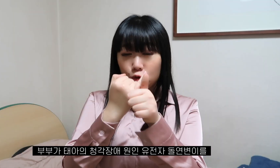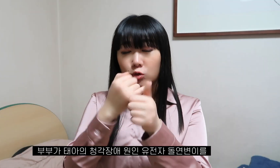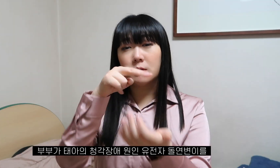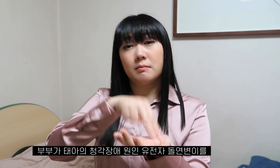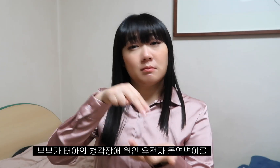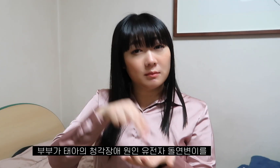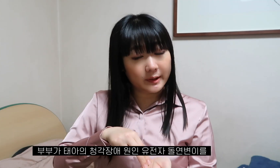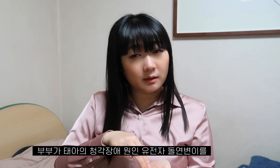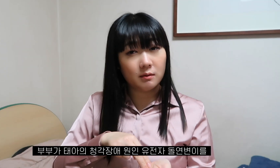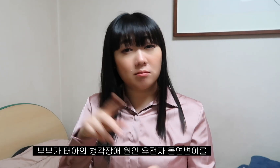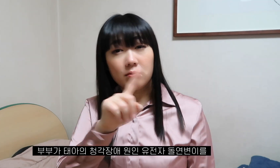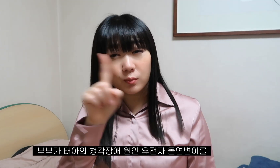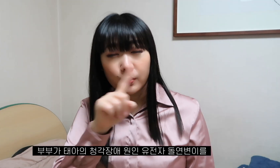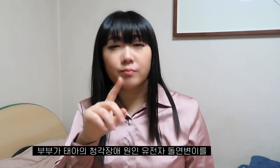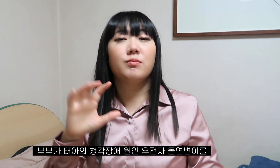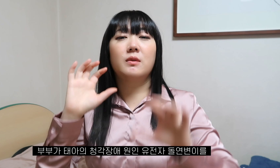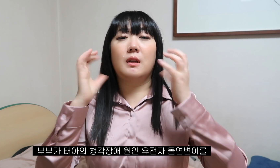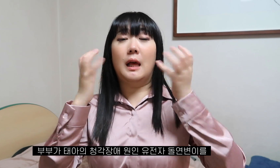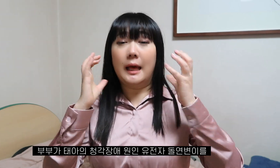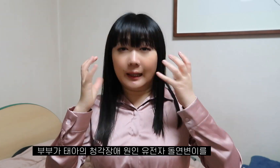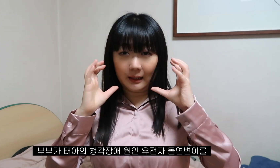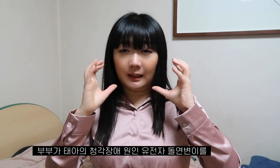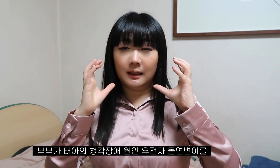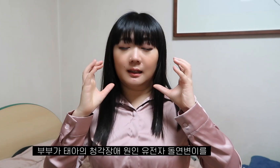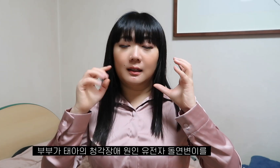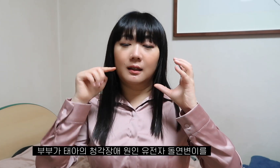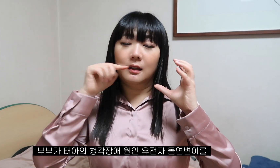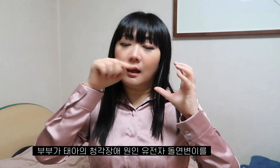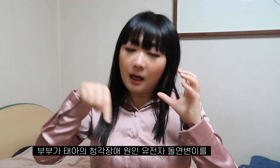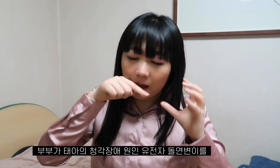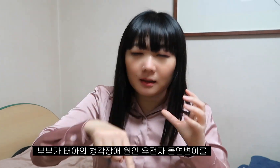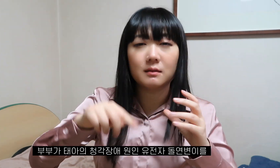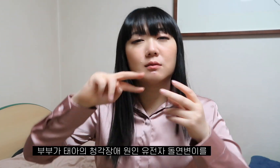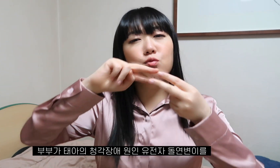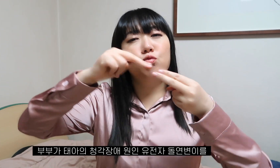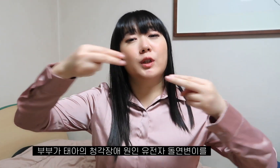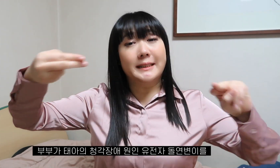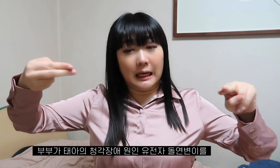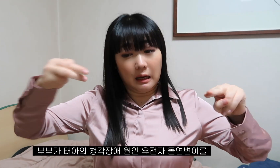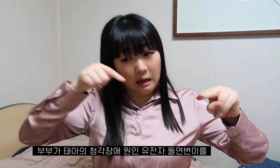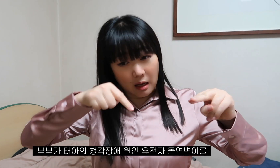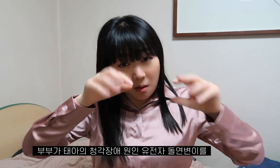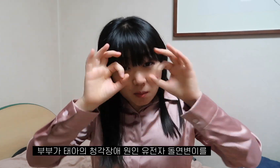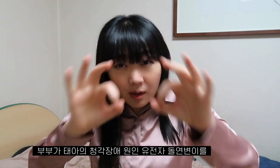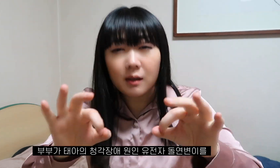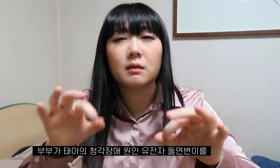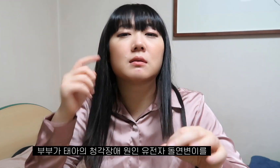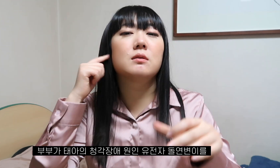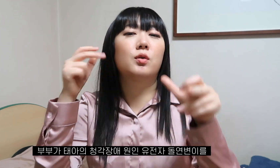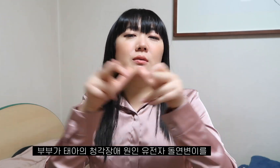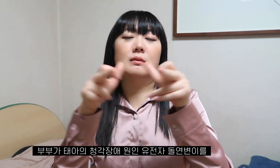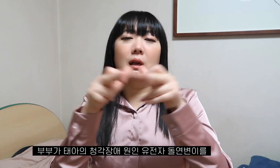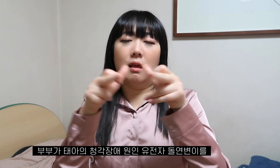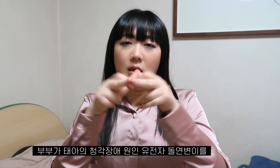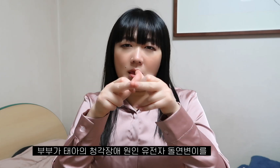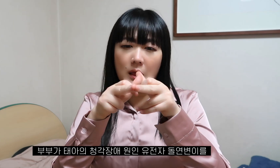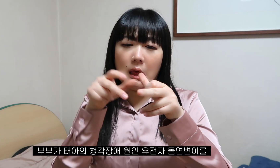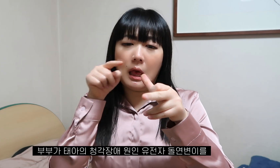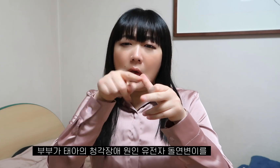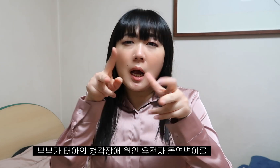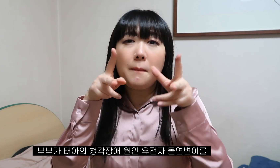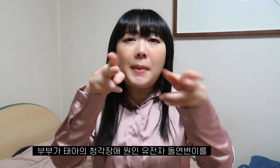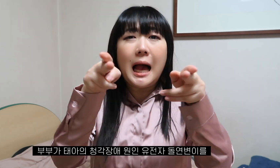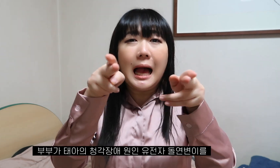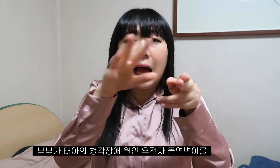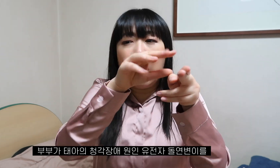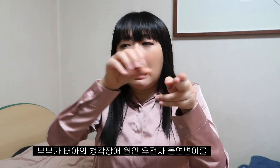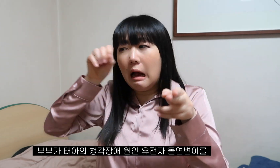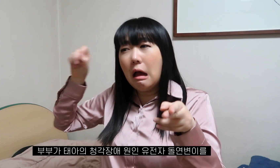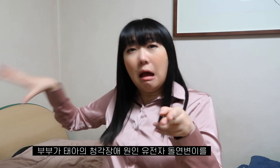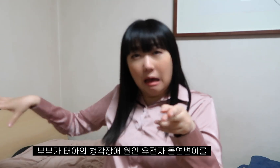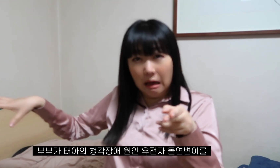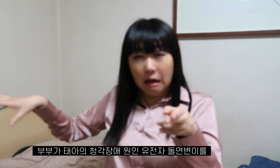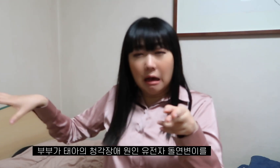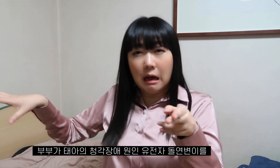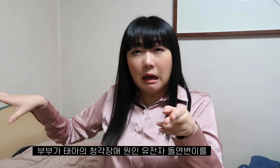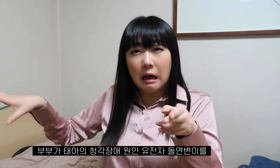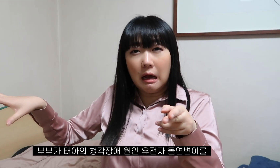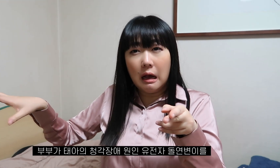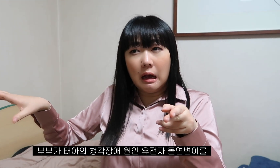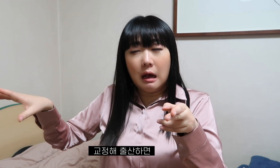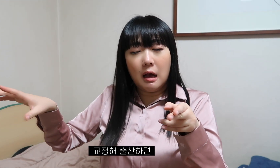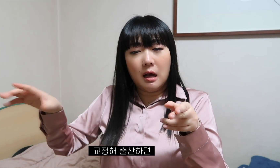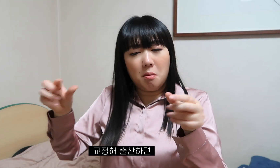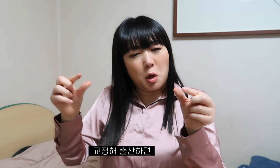It is said that if a couple corrects a genetic mutation that causes deafness in the fetus and gives birth,